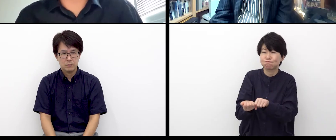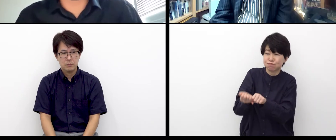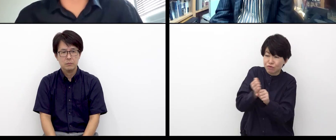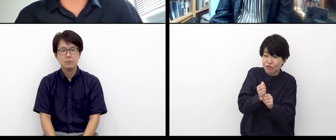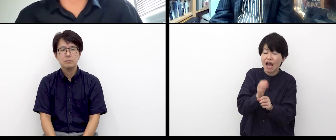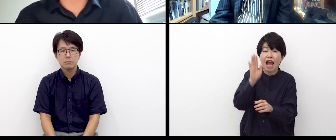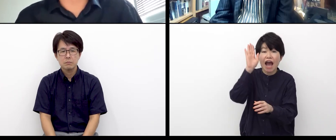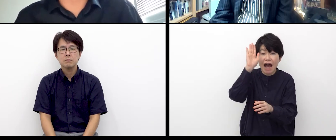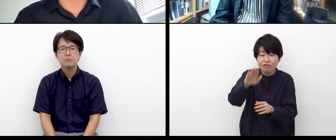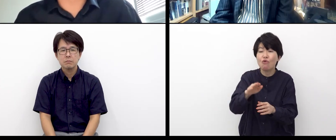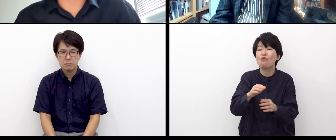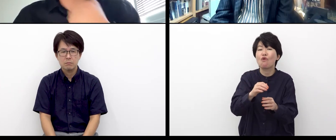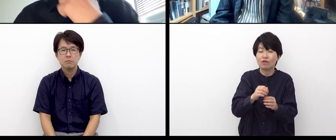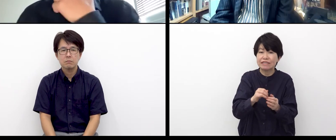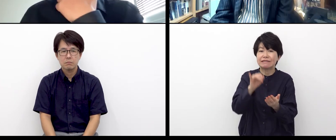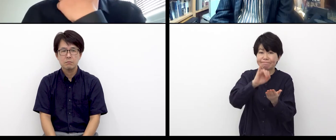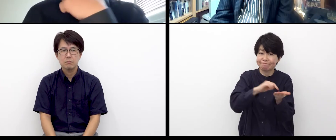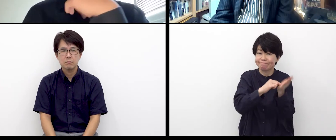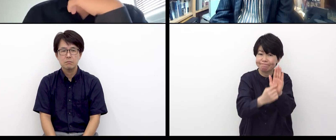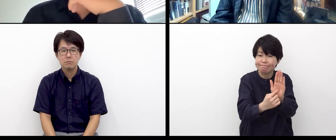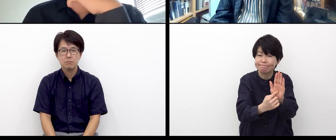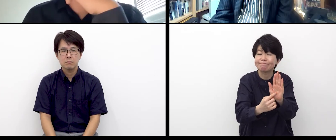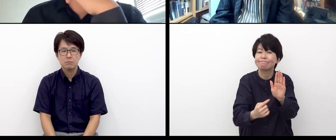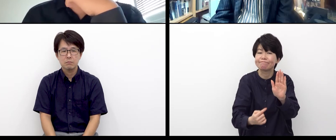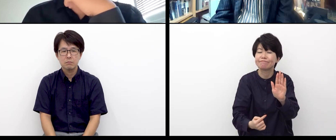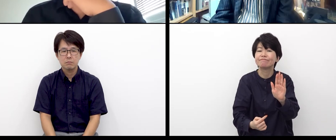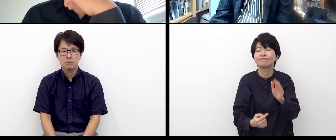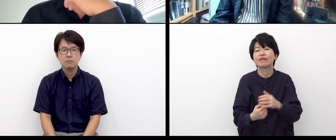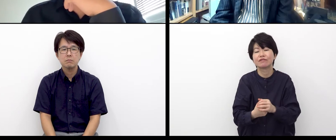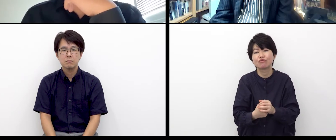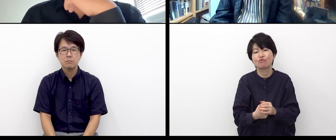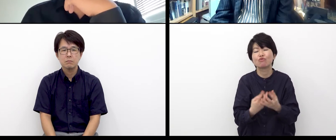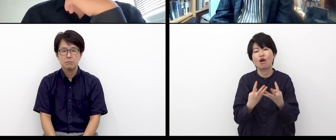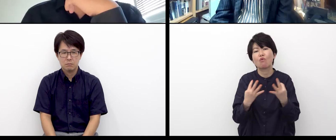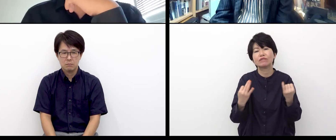That story is kind of difficult to happen that they get out of it with some expressions.